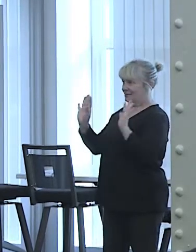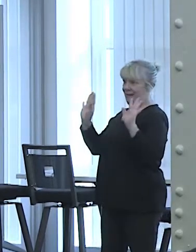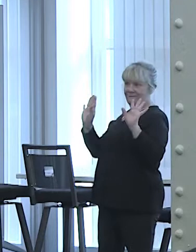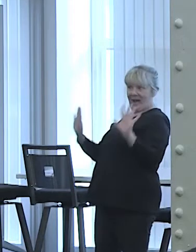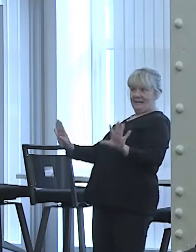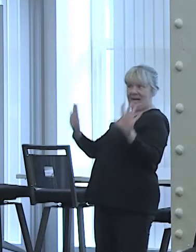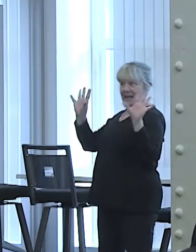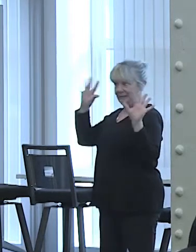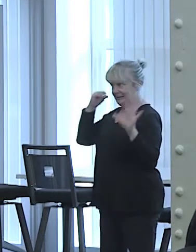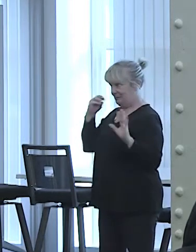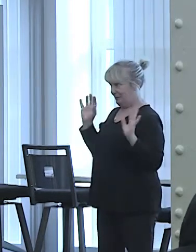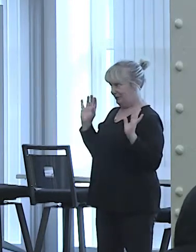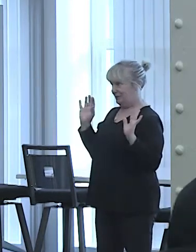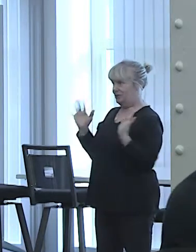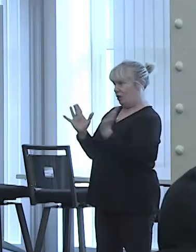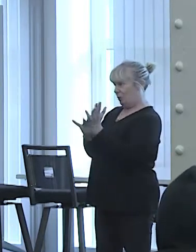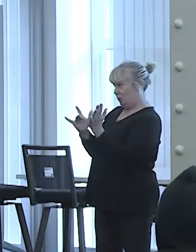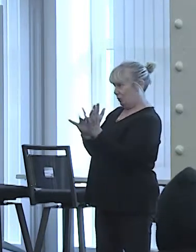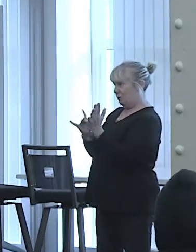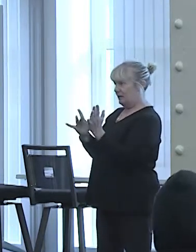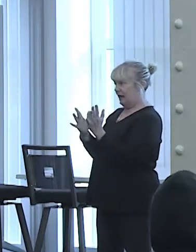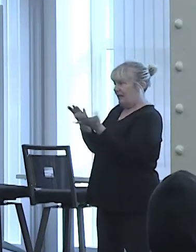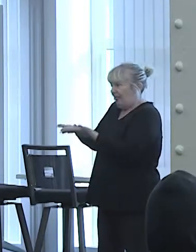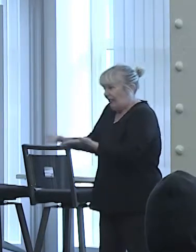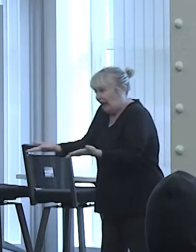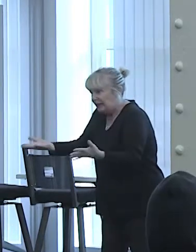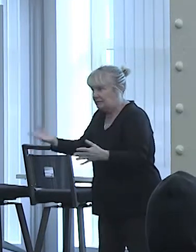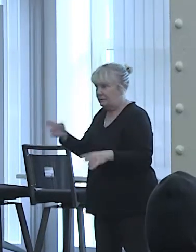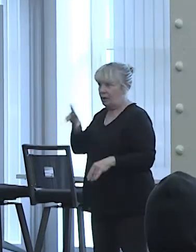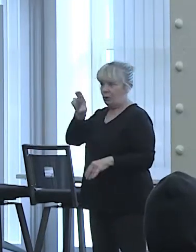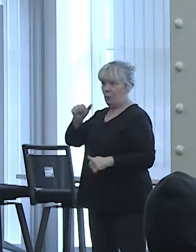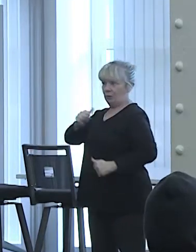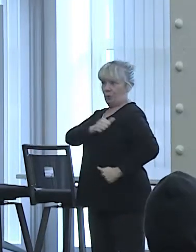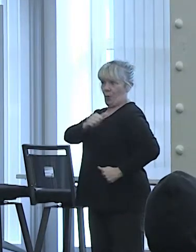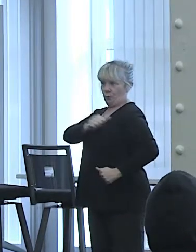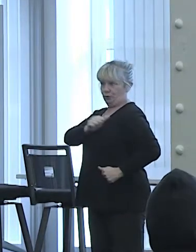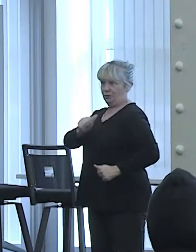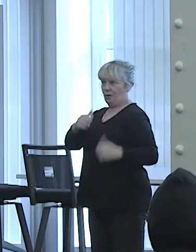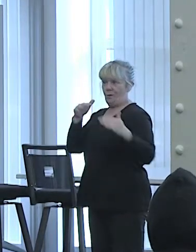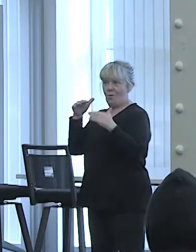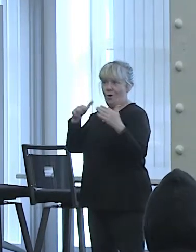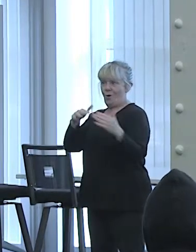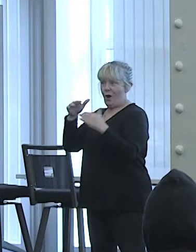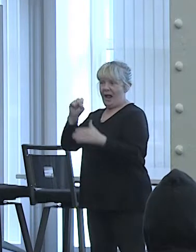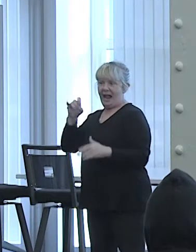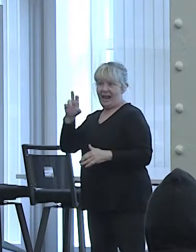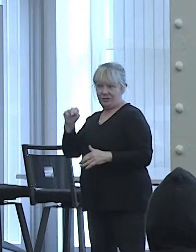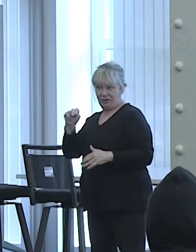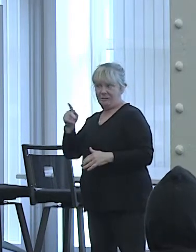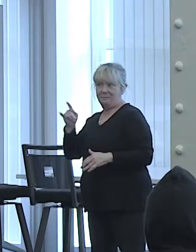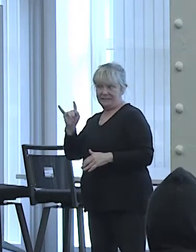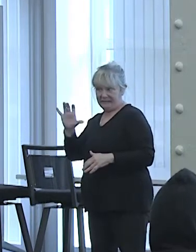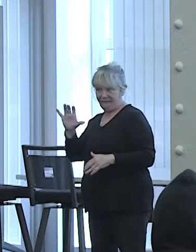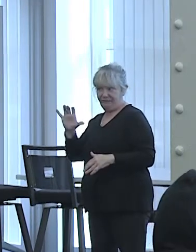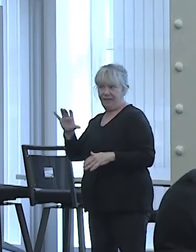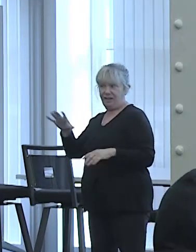or bodies to be used as commodities as by US soldiers in the wars fought in the Asian Pacific Rim in the 20th century,